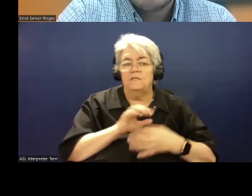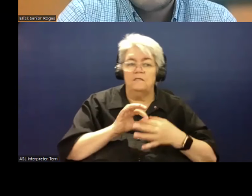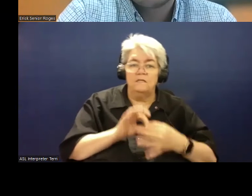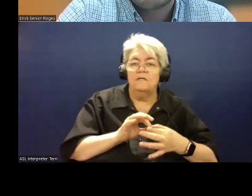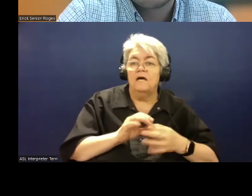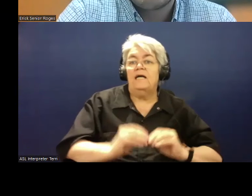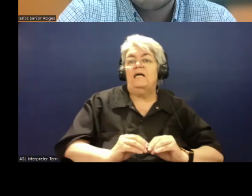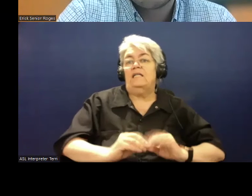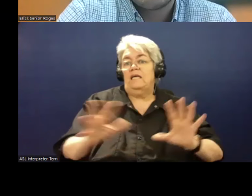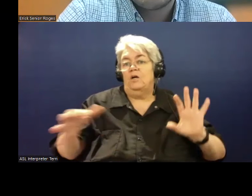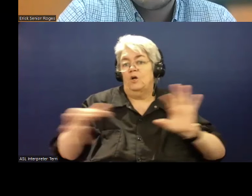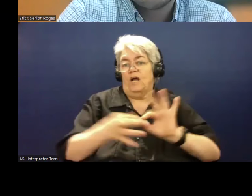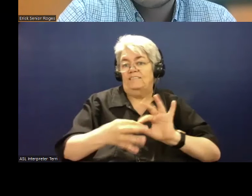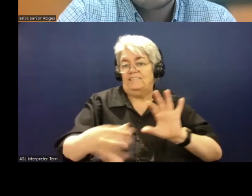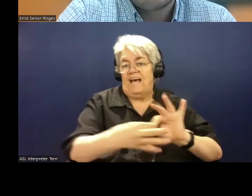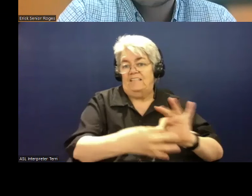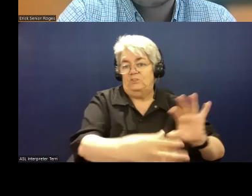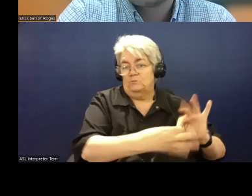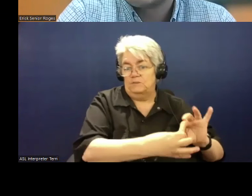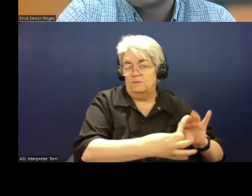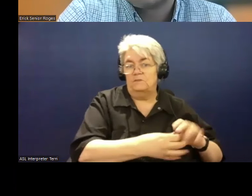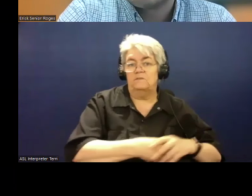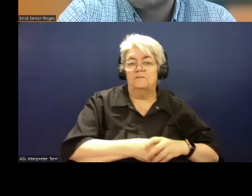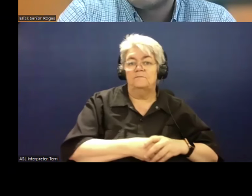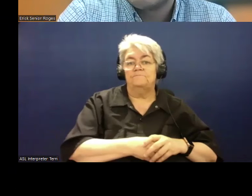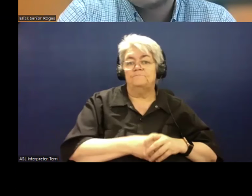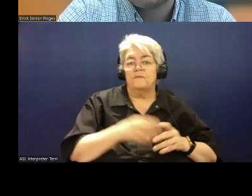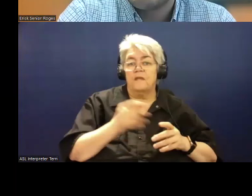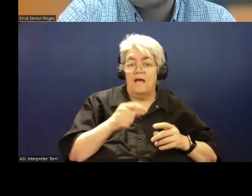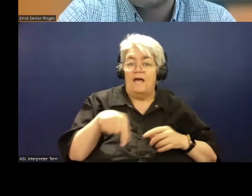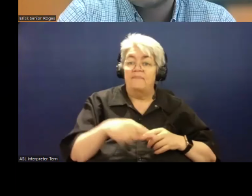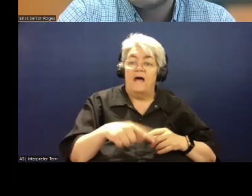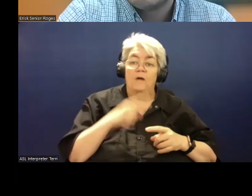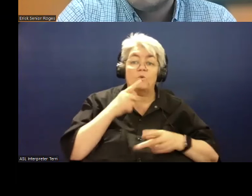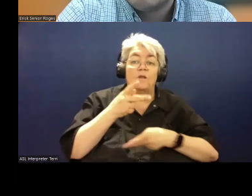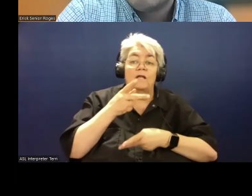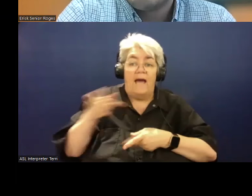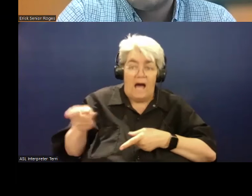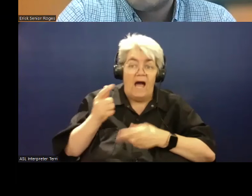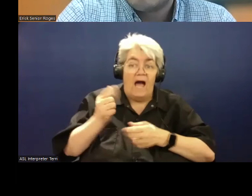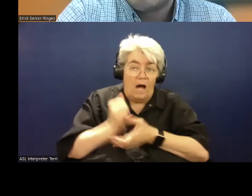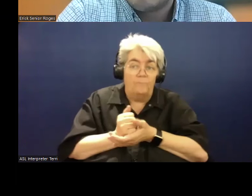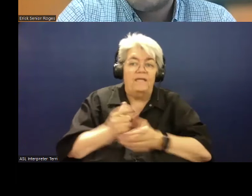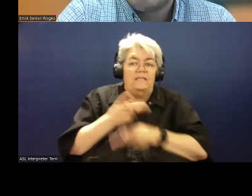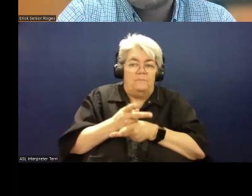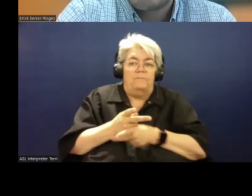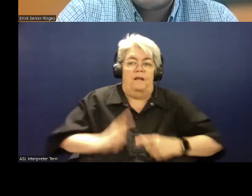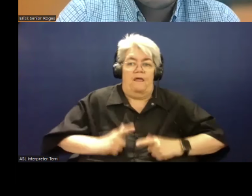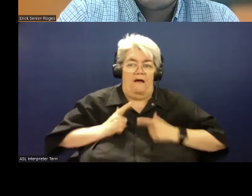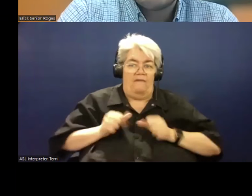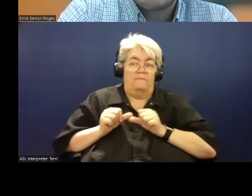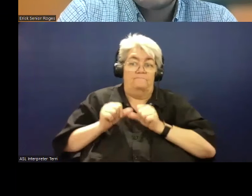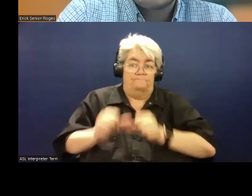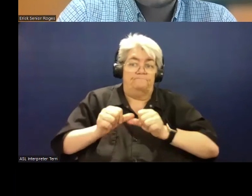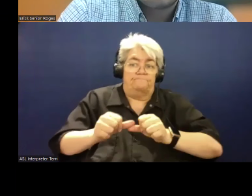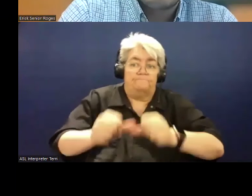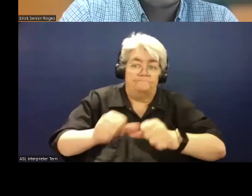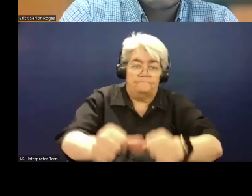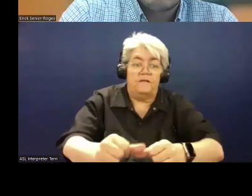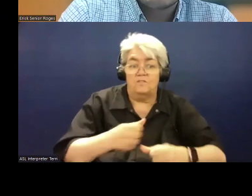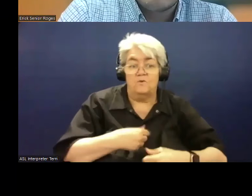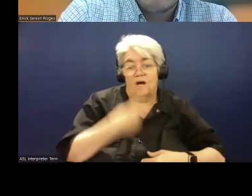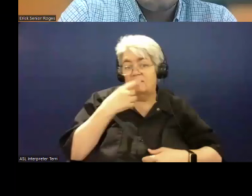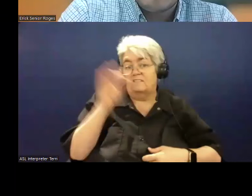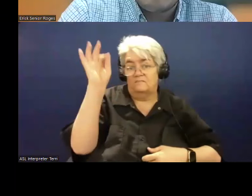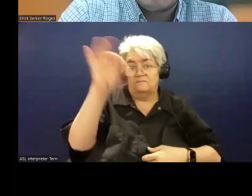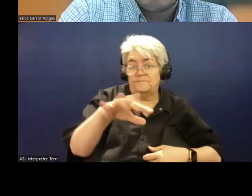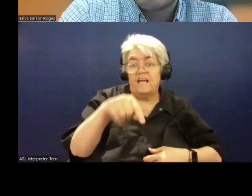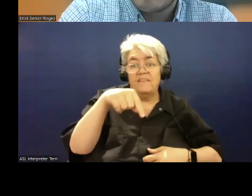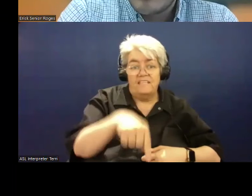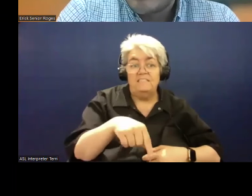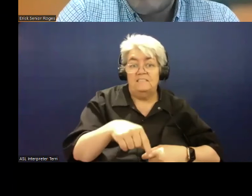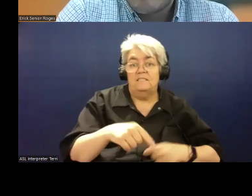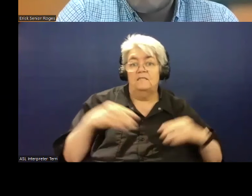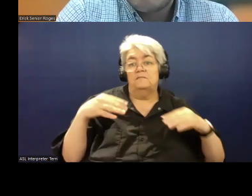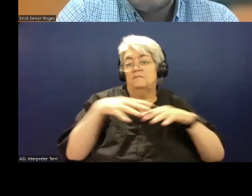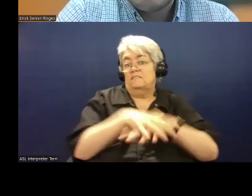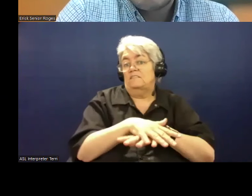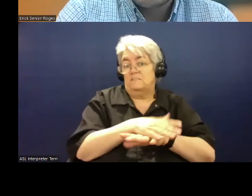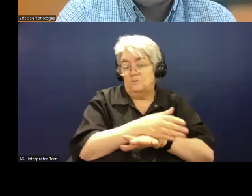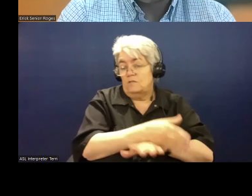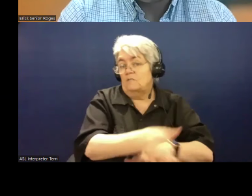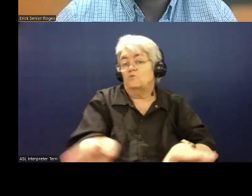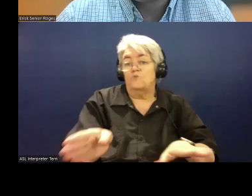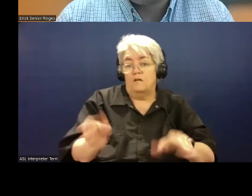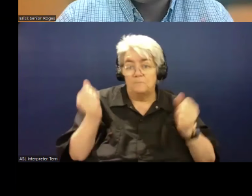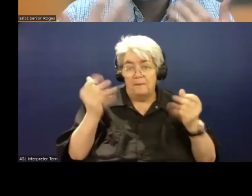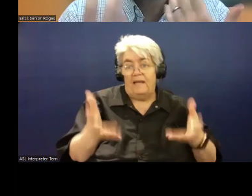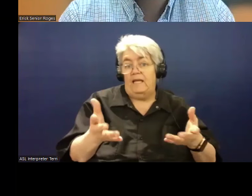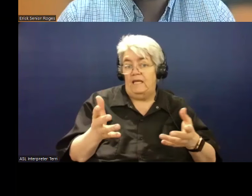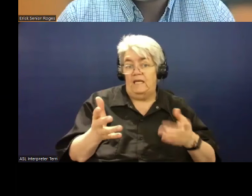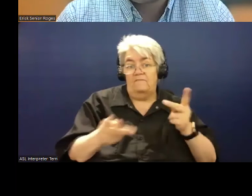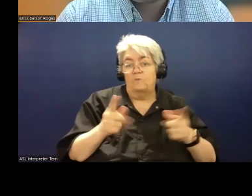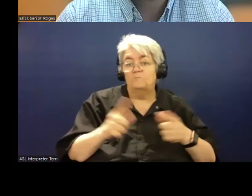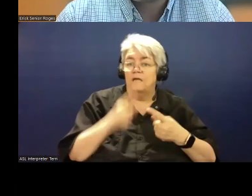AS I SAID, THIS IS CENTRAL ACROSS MANY FORMS. AS THE DEFINITION IMPLIES,